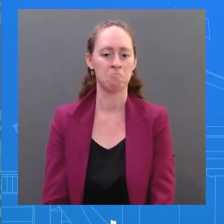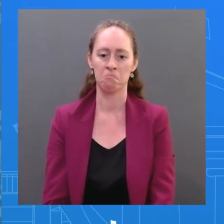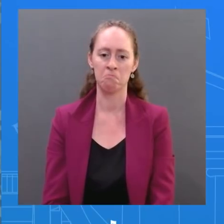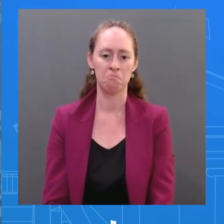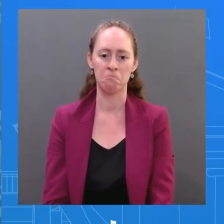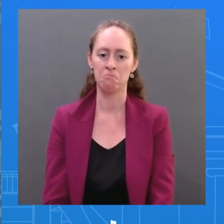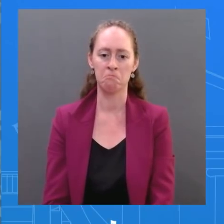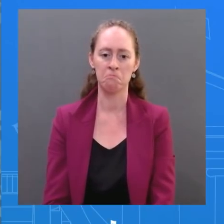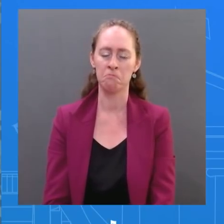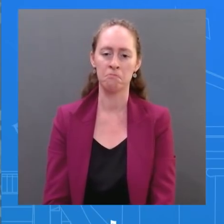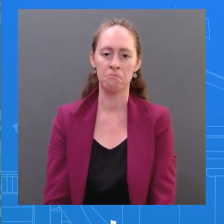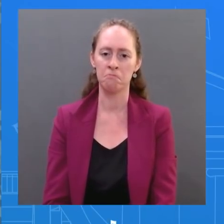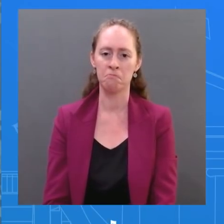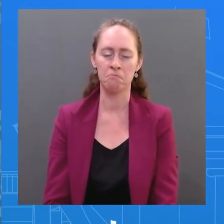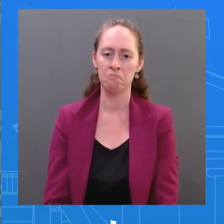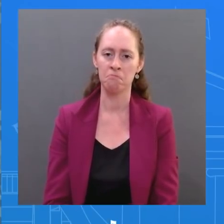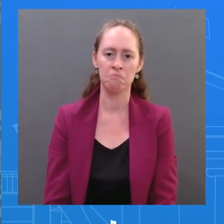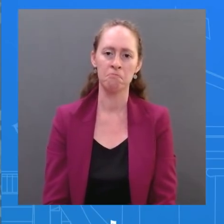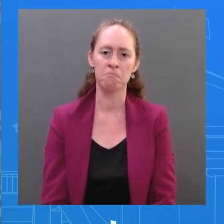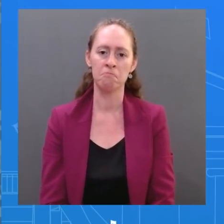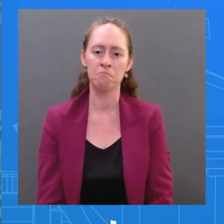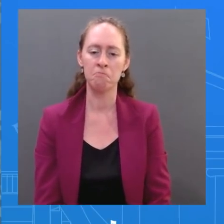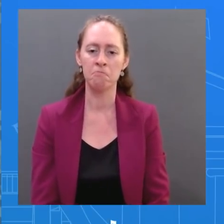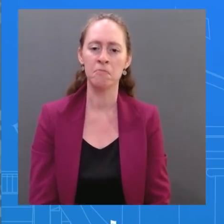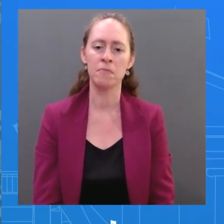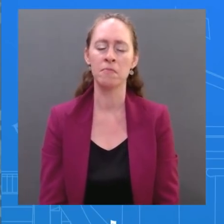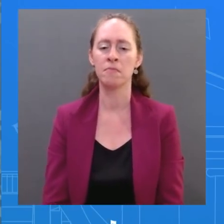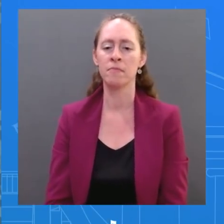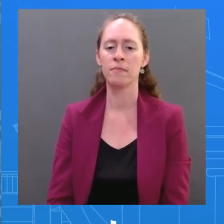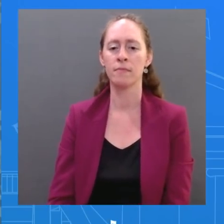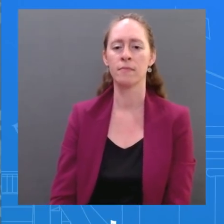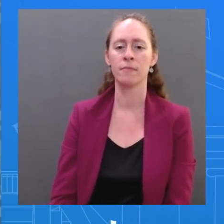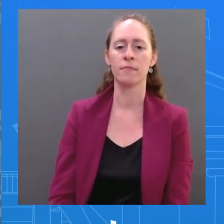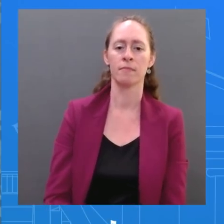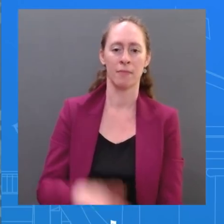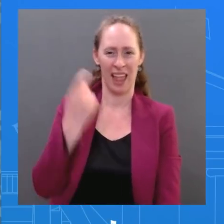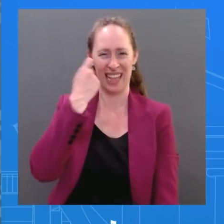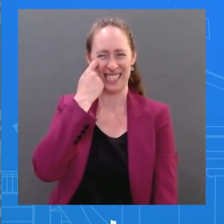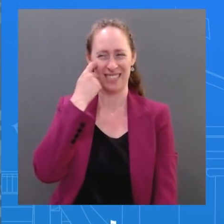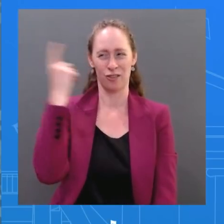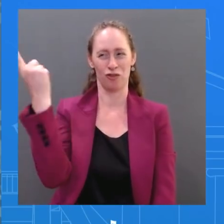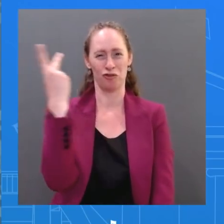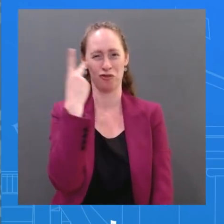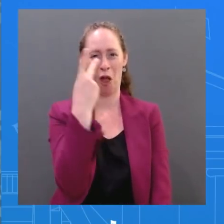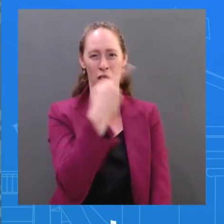at NATO, most recently and also at the G7 in Germany. And I think you guys were all there.